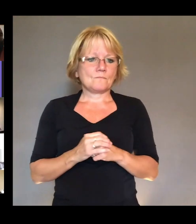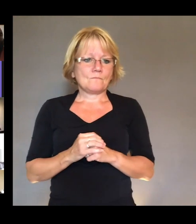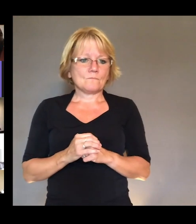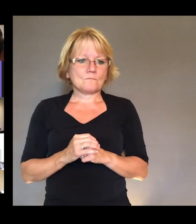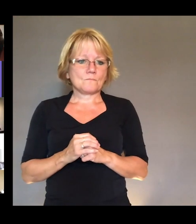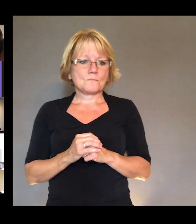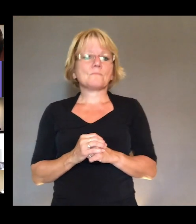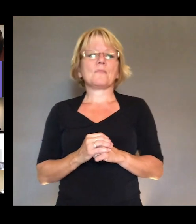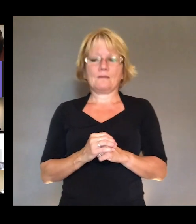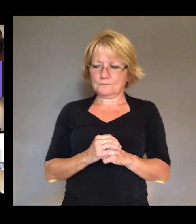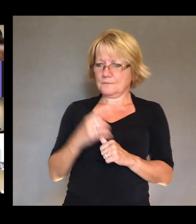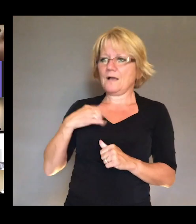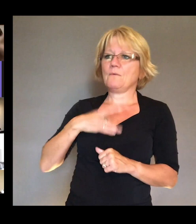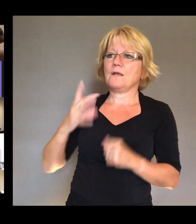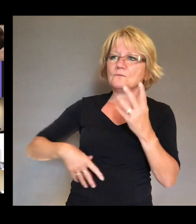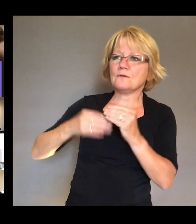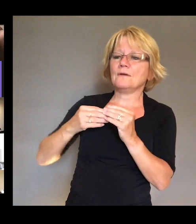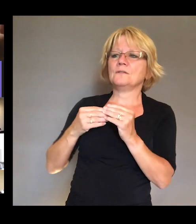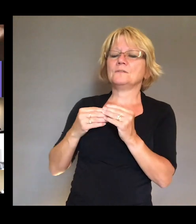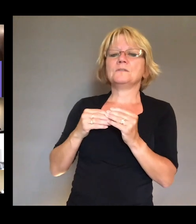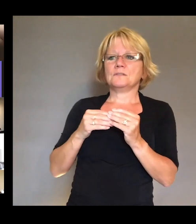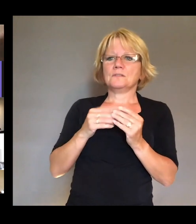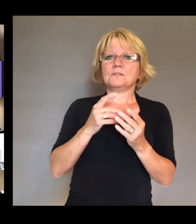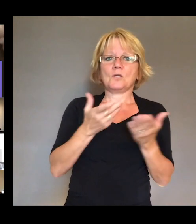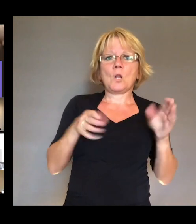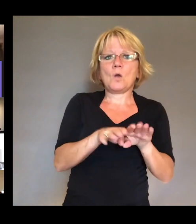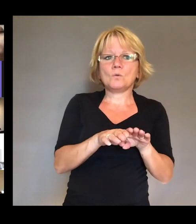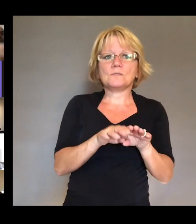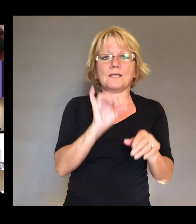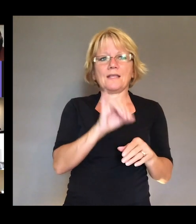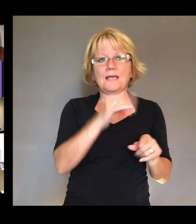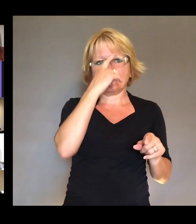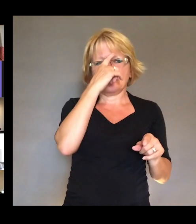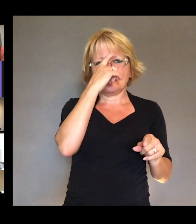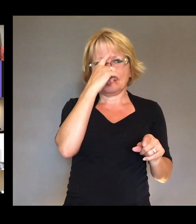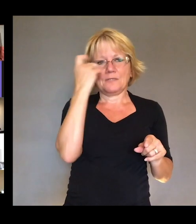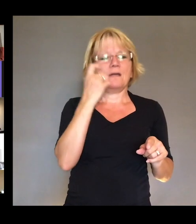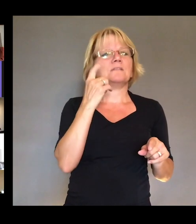I'll add to that, that the shop closing is largely a real estate move